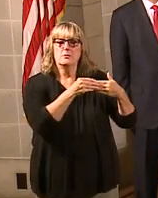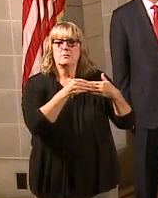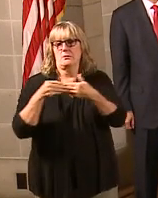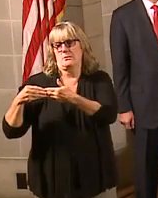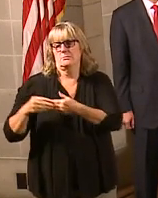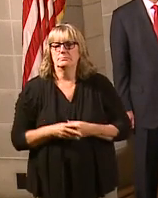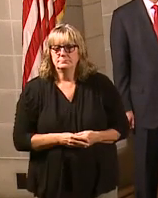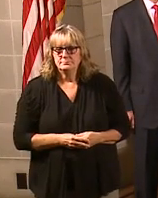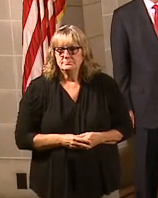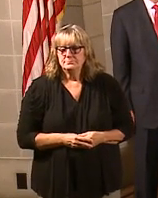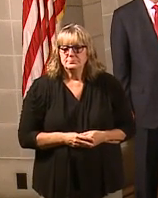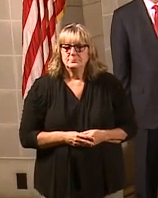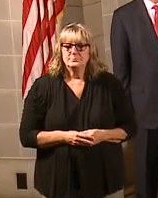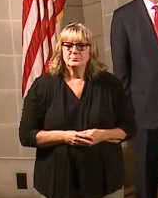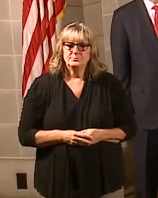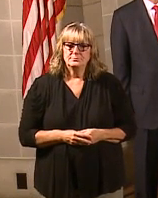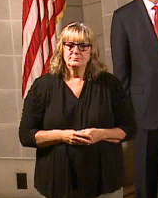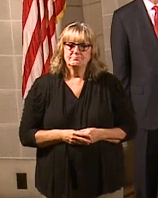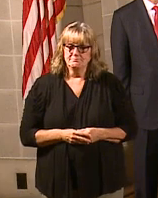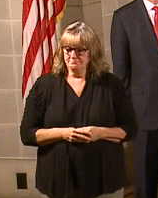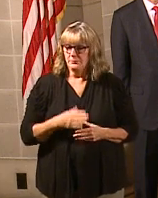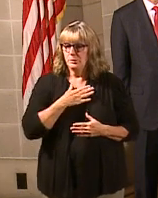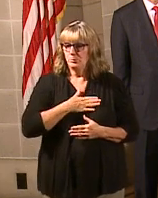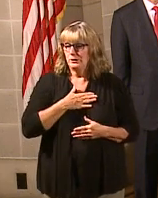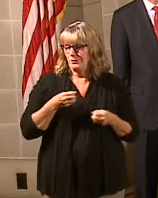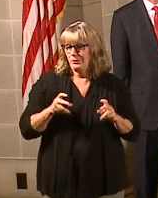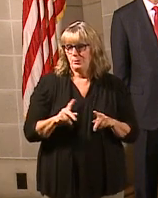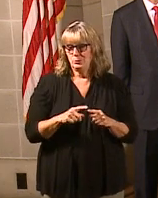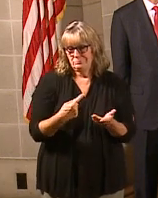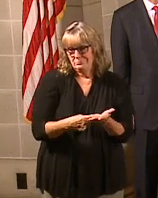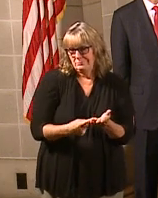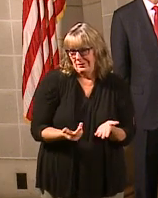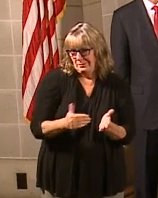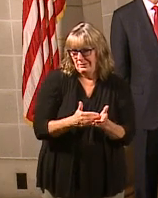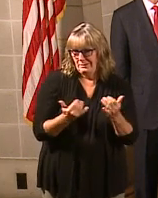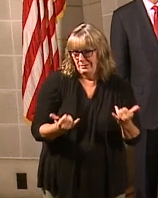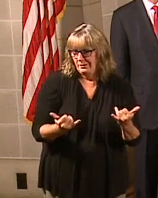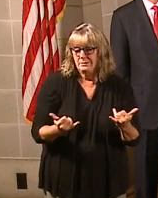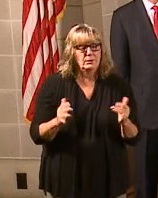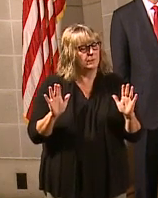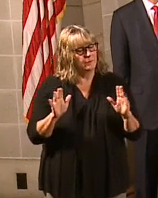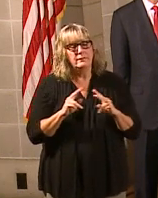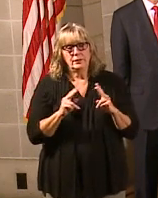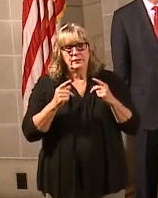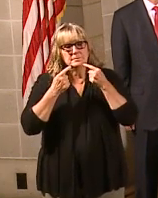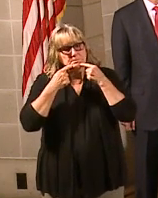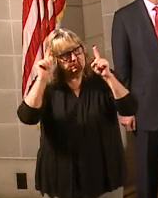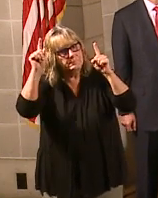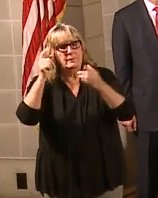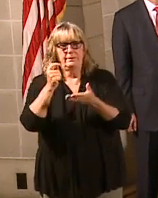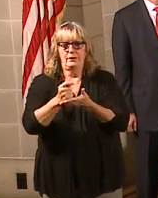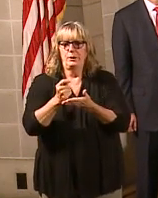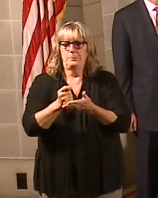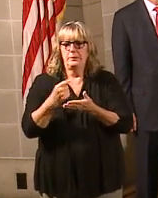CENTER THEMSELVES AND THEY WILL HELP GUIDE YOU THROUGH THAT